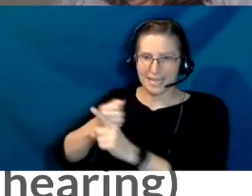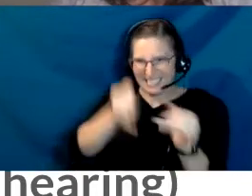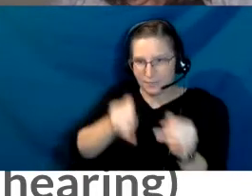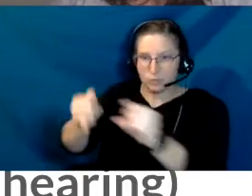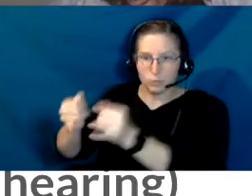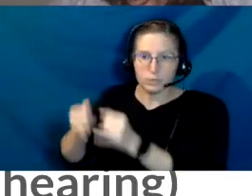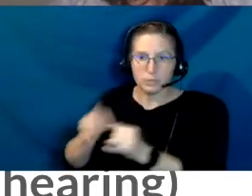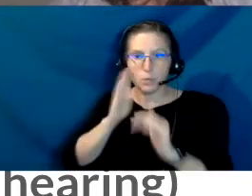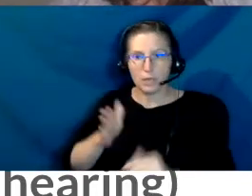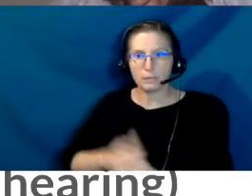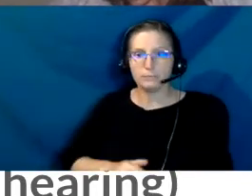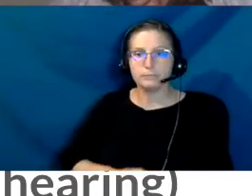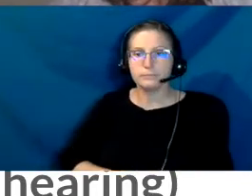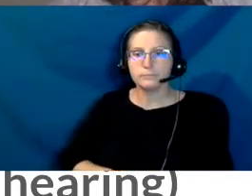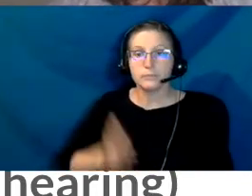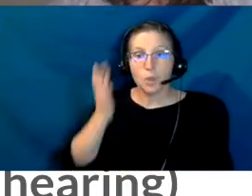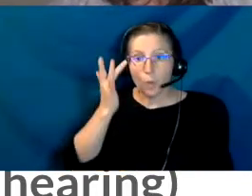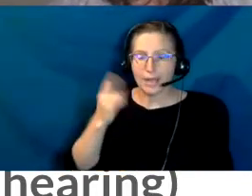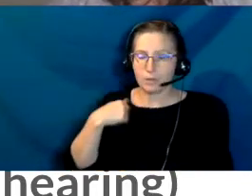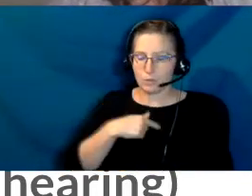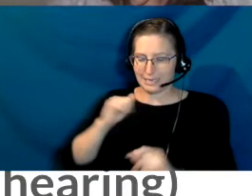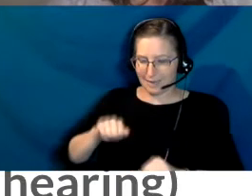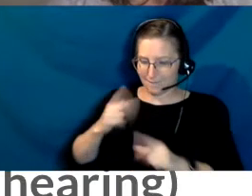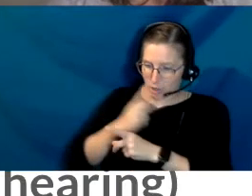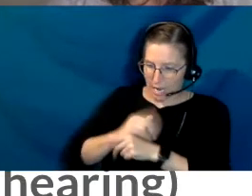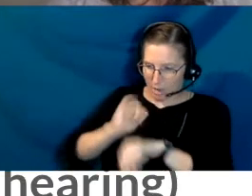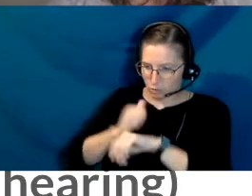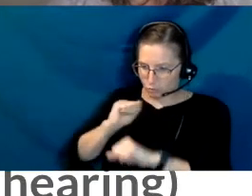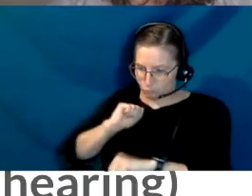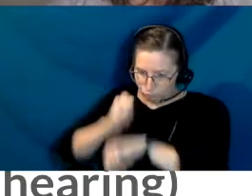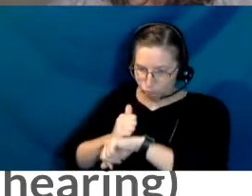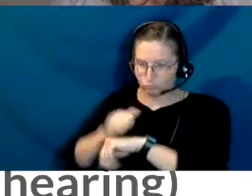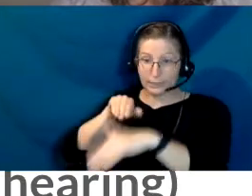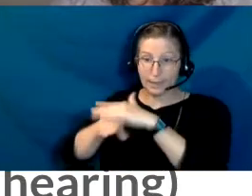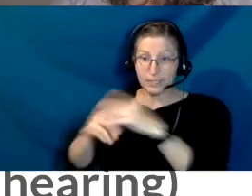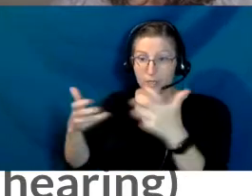can be put into place to just help that child expand their learning to the world, beyond